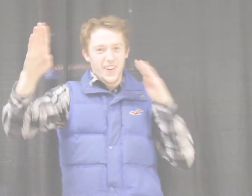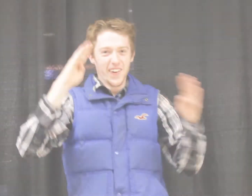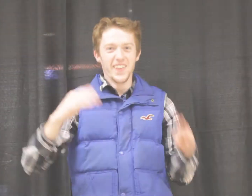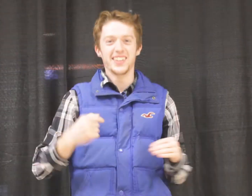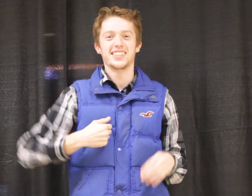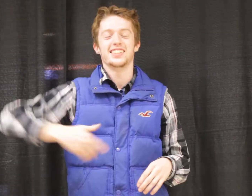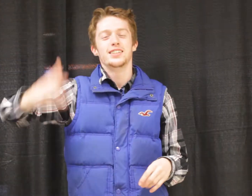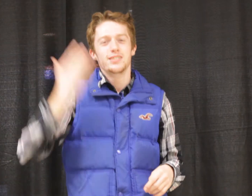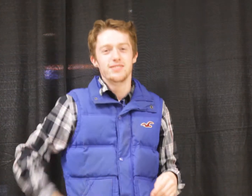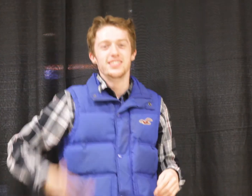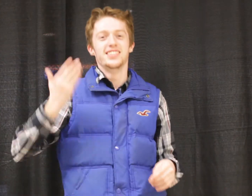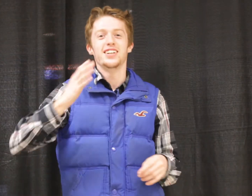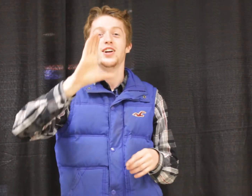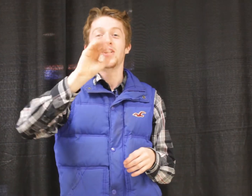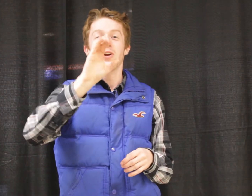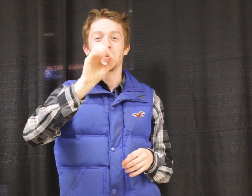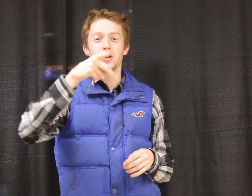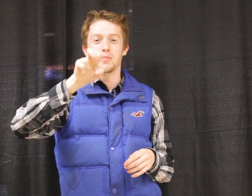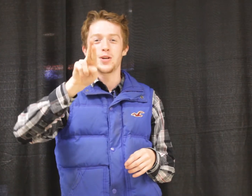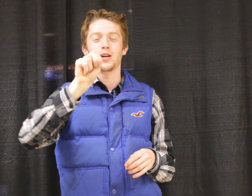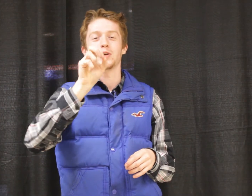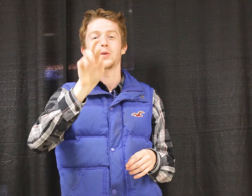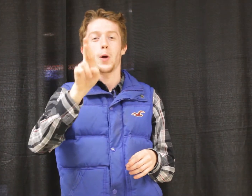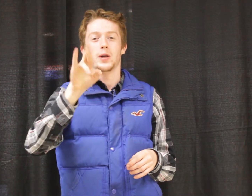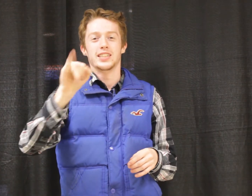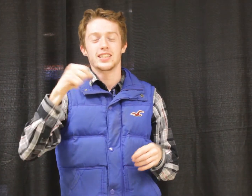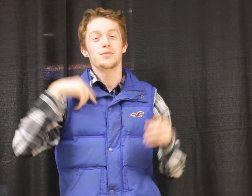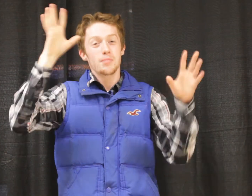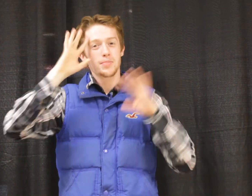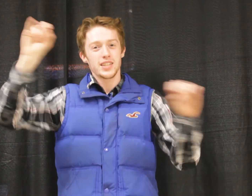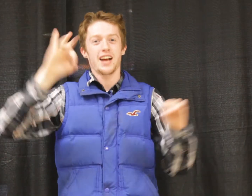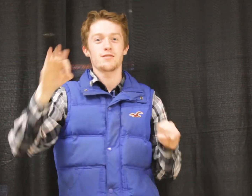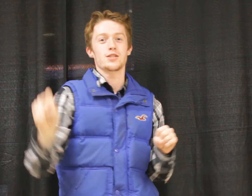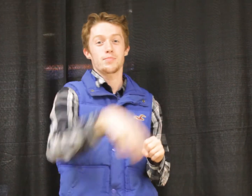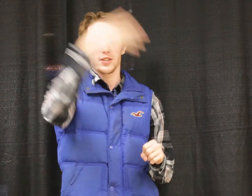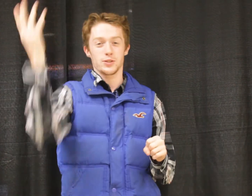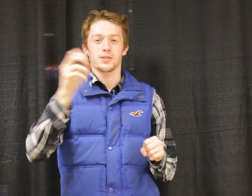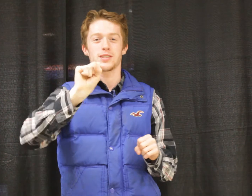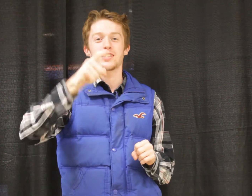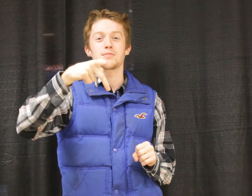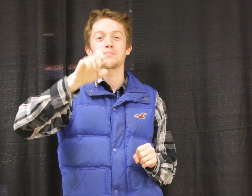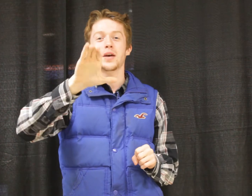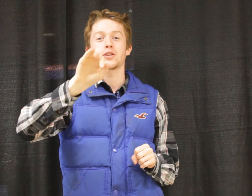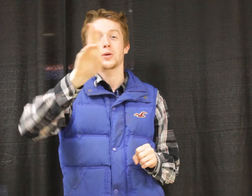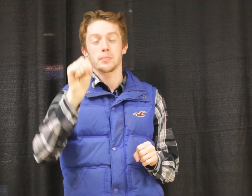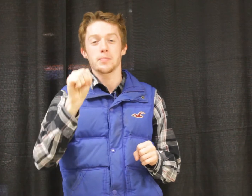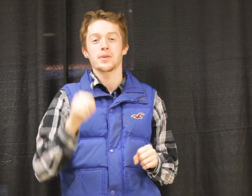Hey! I'm Cooper Norris, the President of Spectrum.